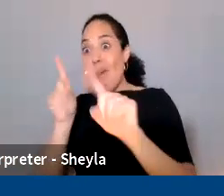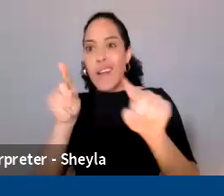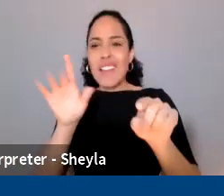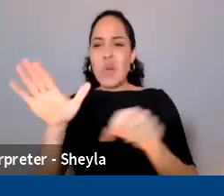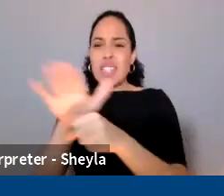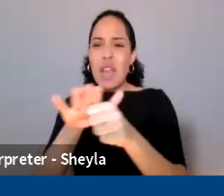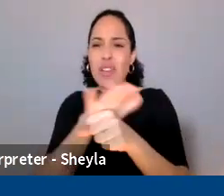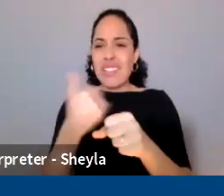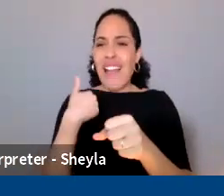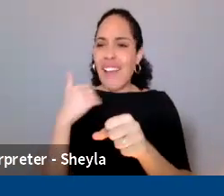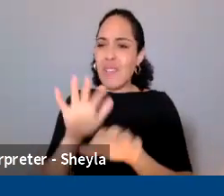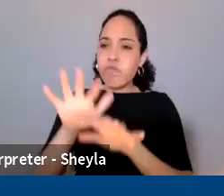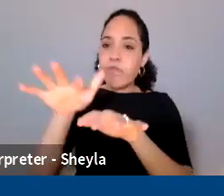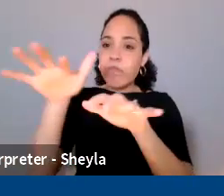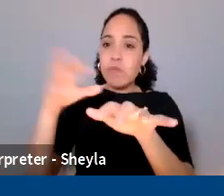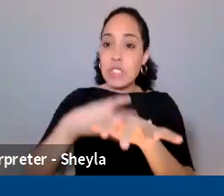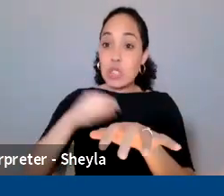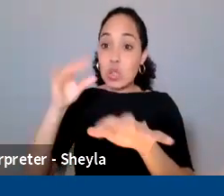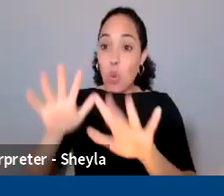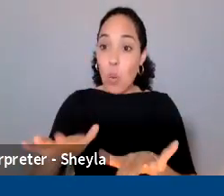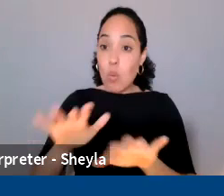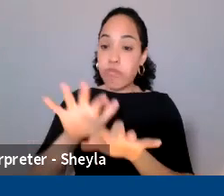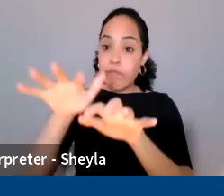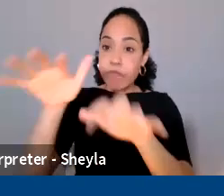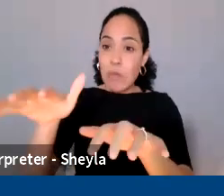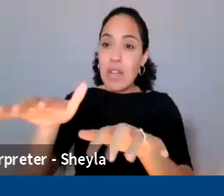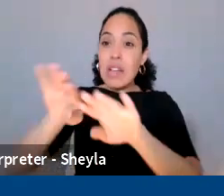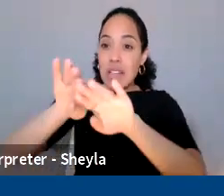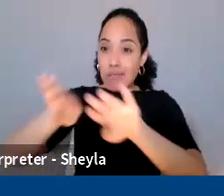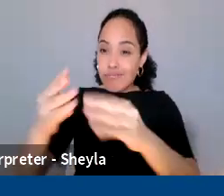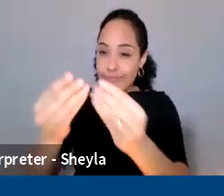they weren't able to see for themselves to figure out if there's even more work that we need to do